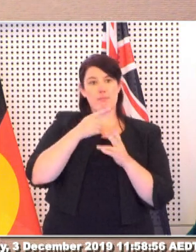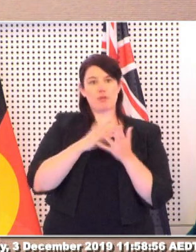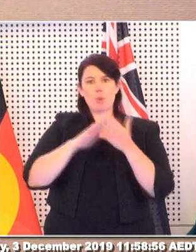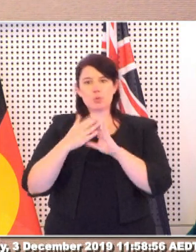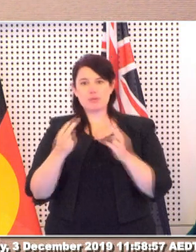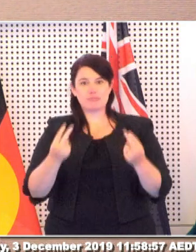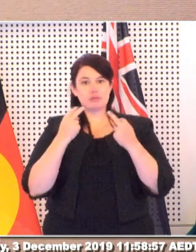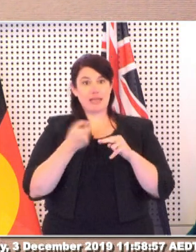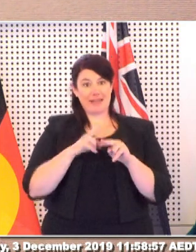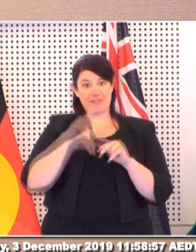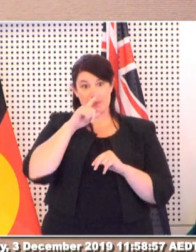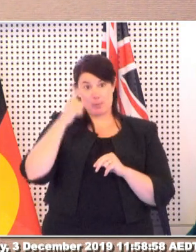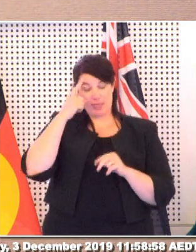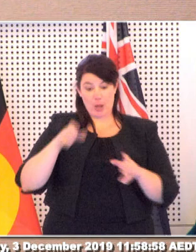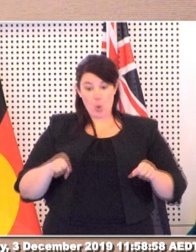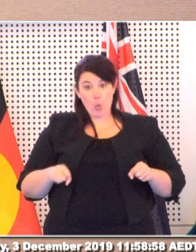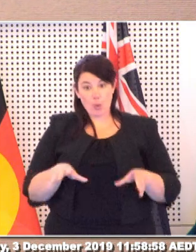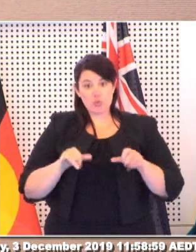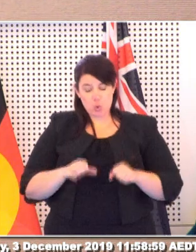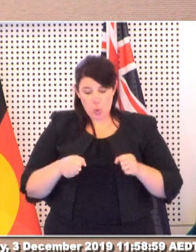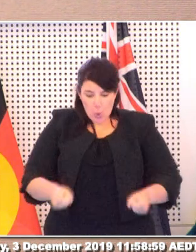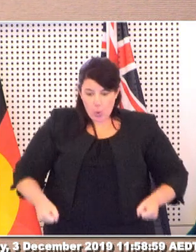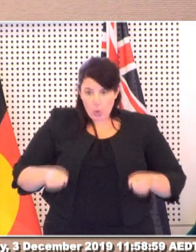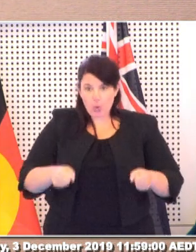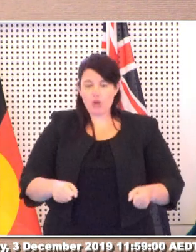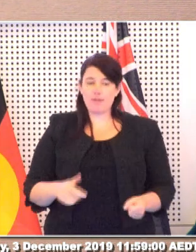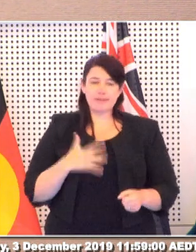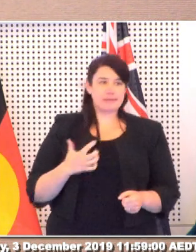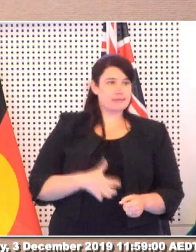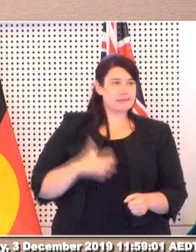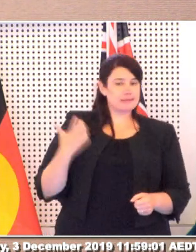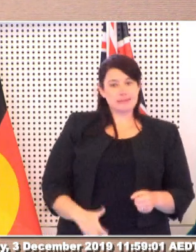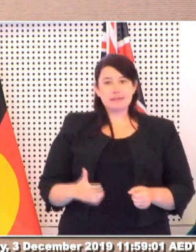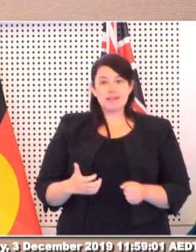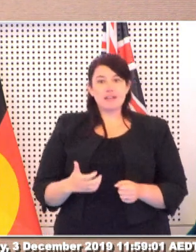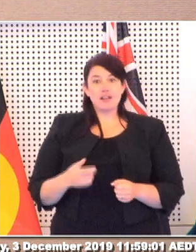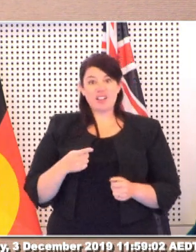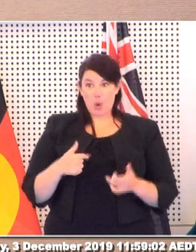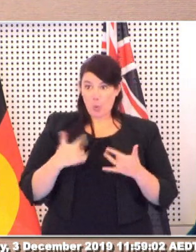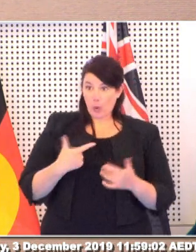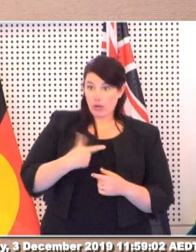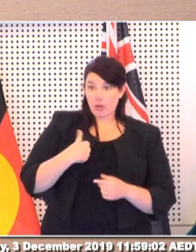If people perceive a wheelchair or crutches as an inconvenience, then you’re not going to feel like you want to be there and therefore the place